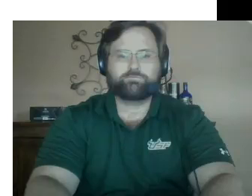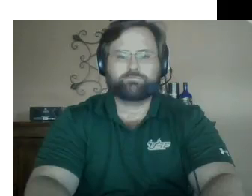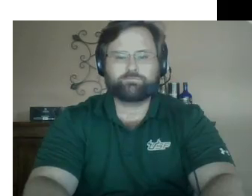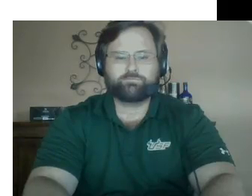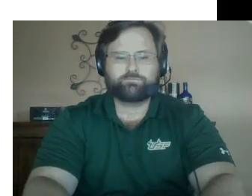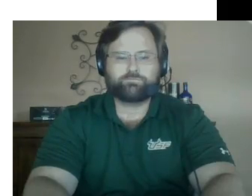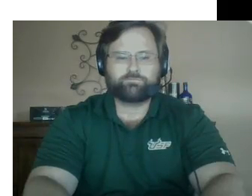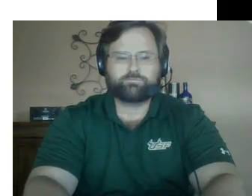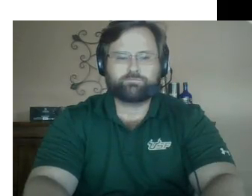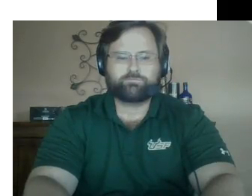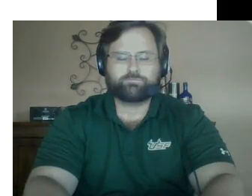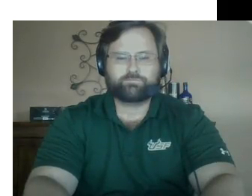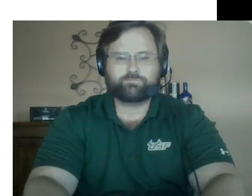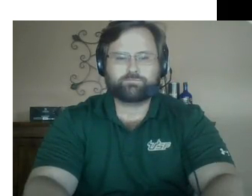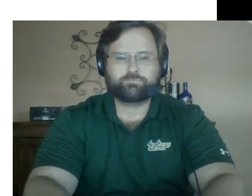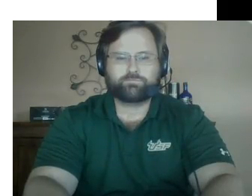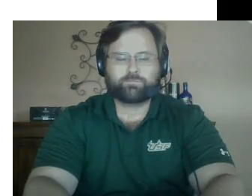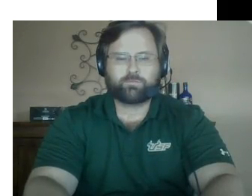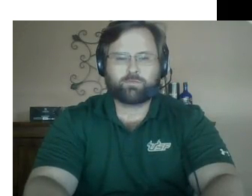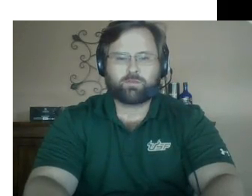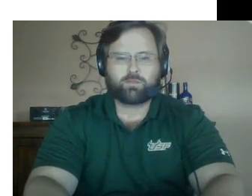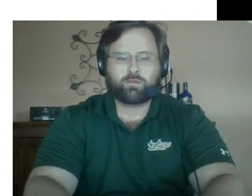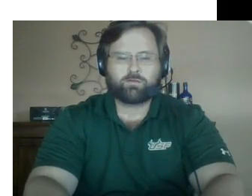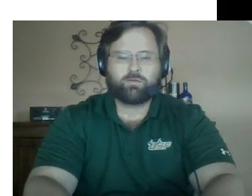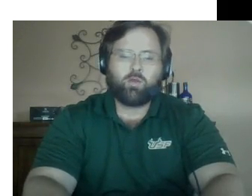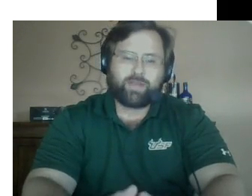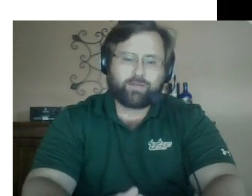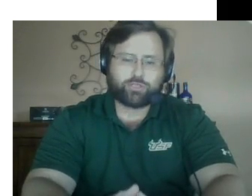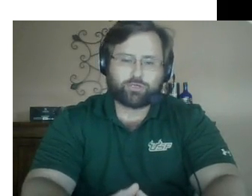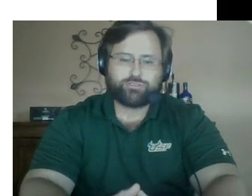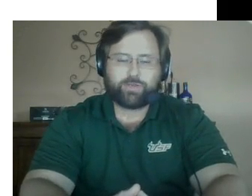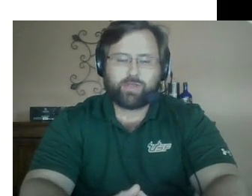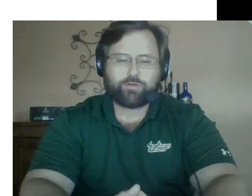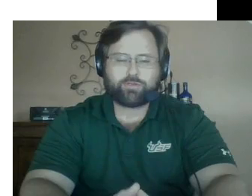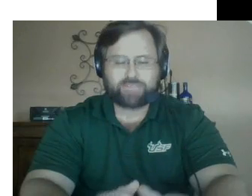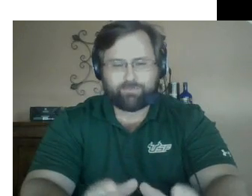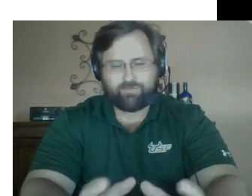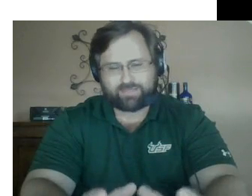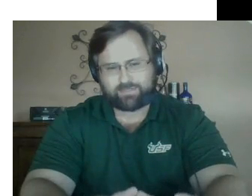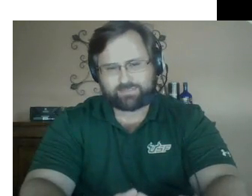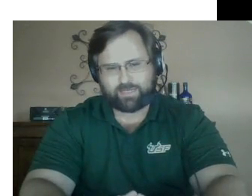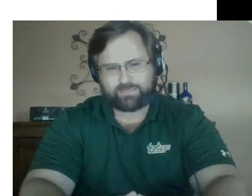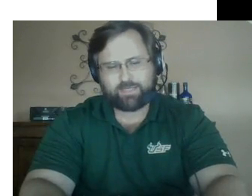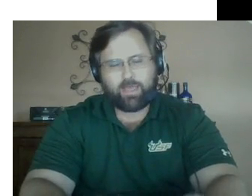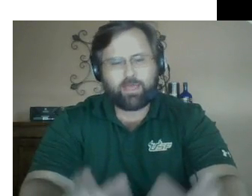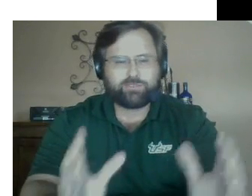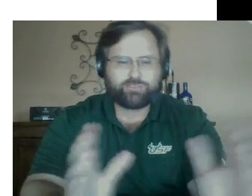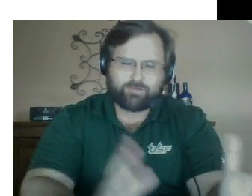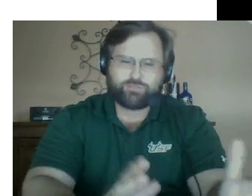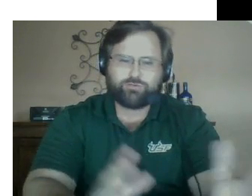we now turn to another type of ASL sentence in which you have two different